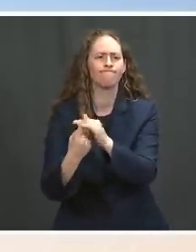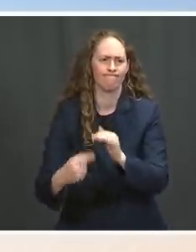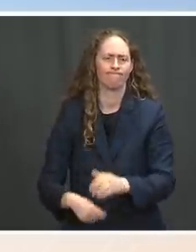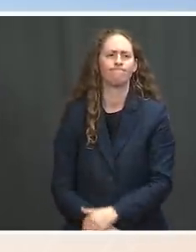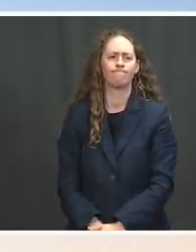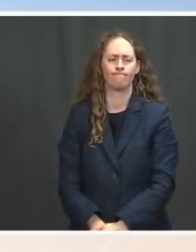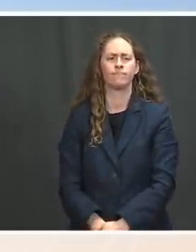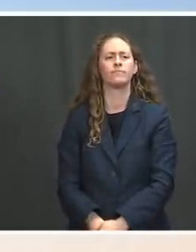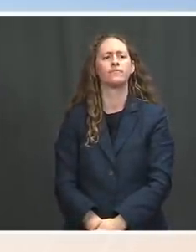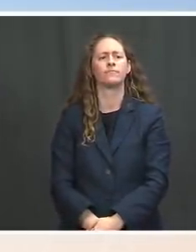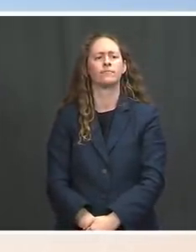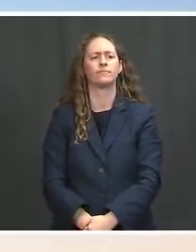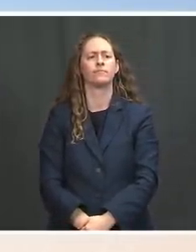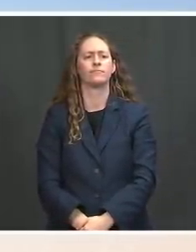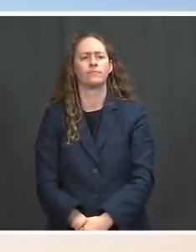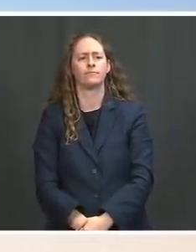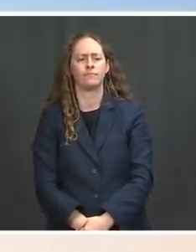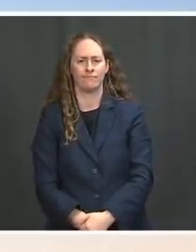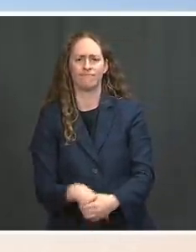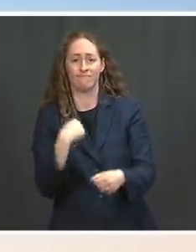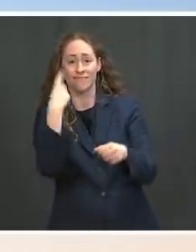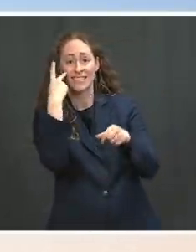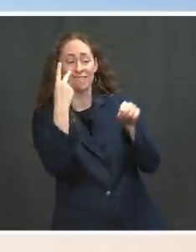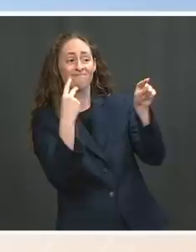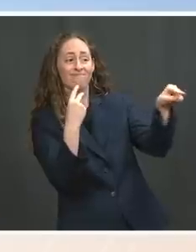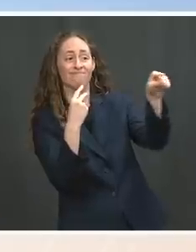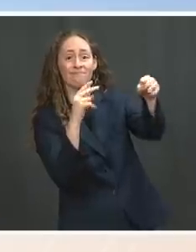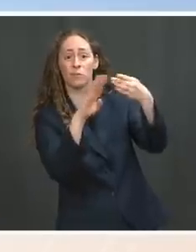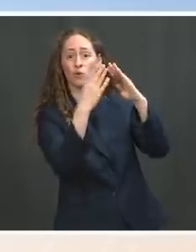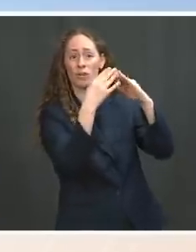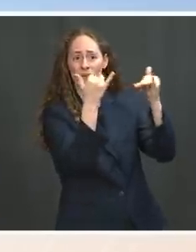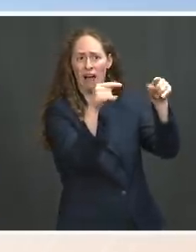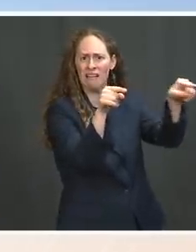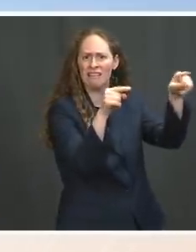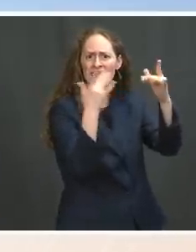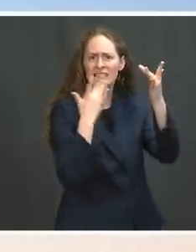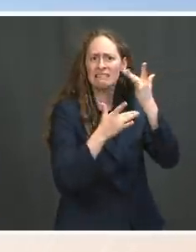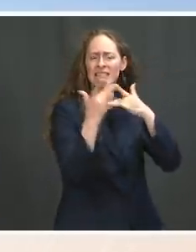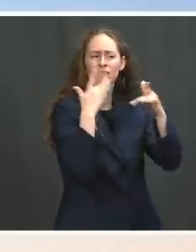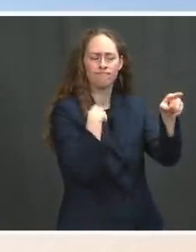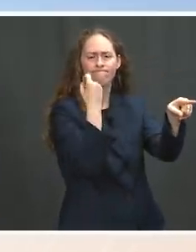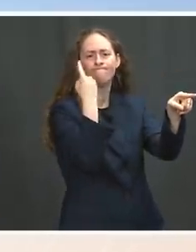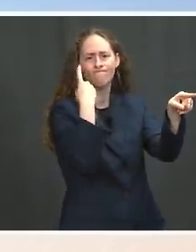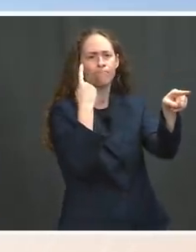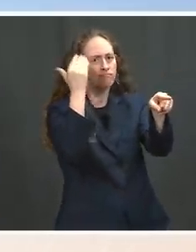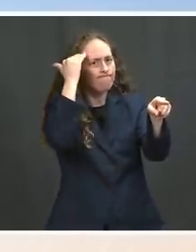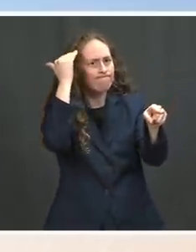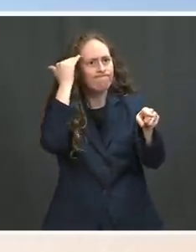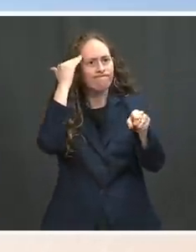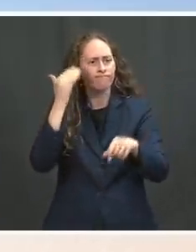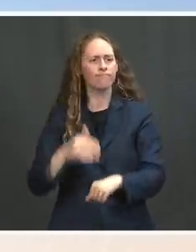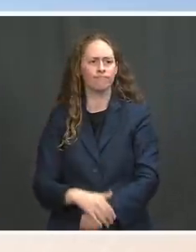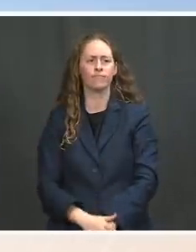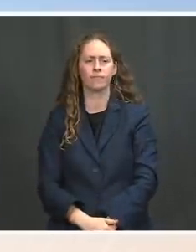The Clean Air Act allows EPA, in consultation with the Department of Energy, to waive certain fuel requirements